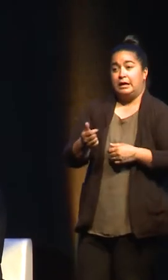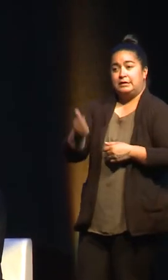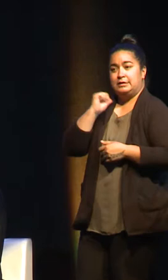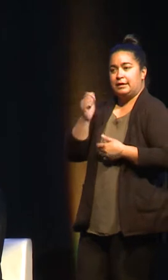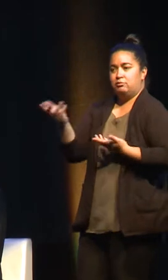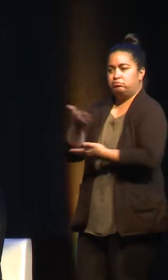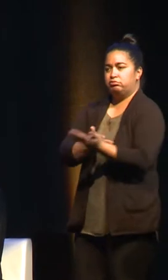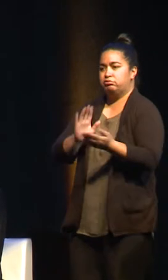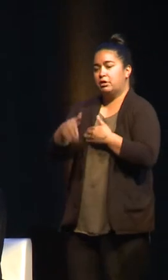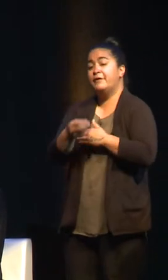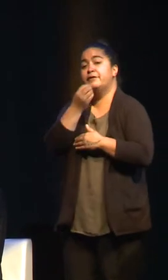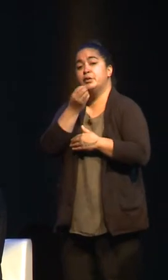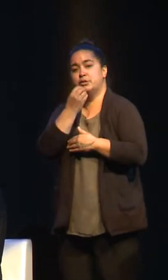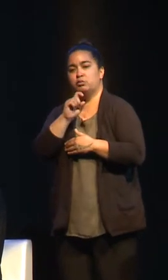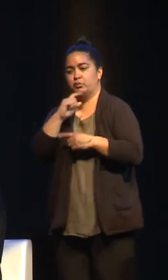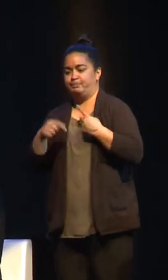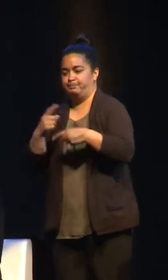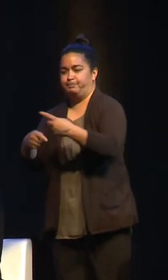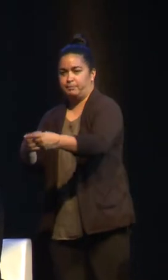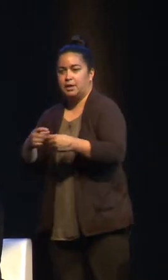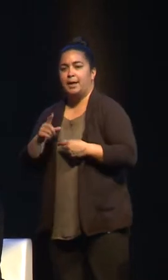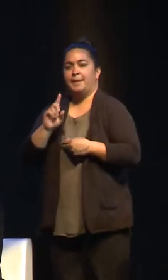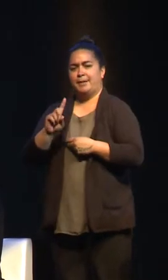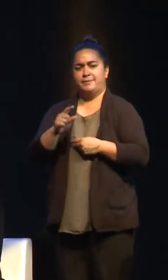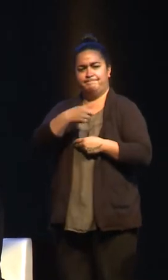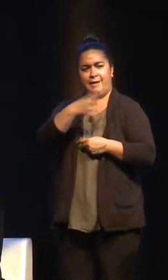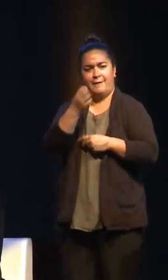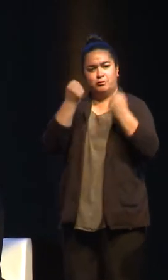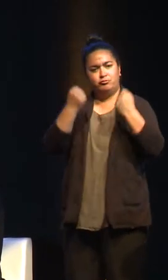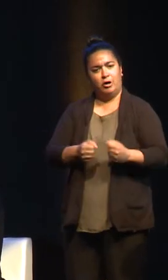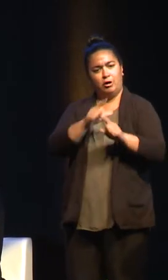think there's a sense that we have a strong cultural identity around particular industries,